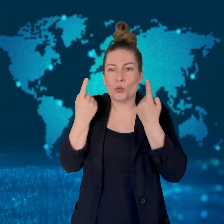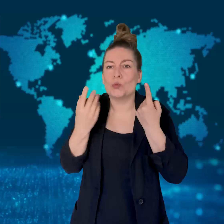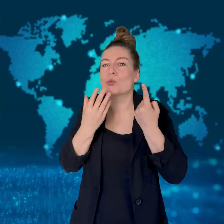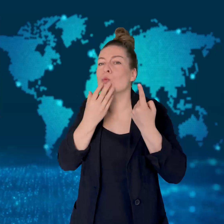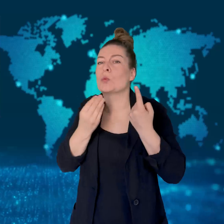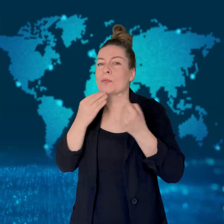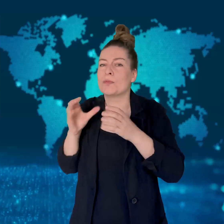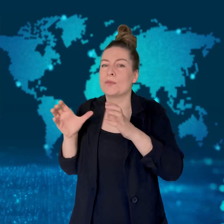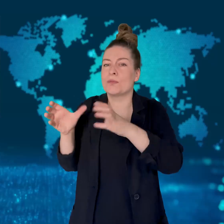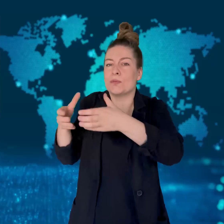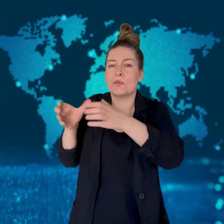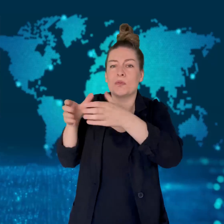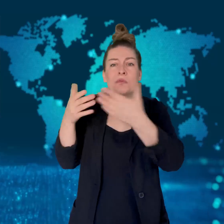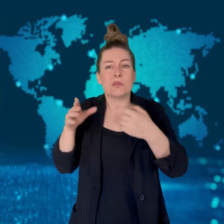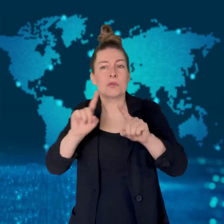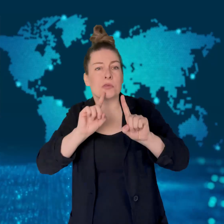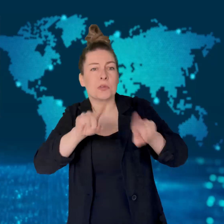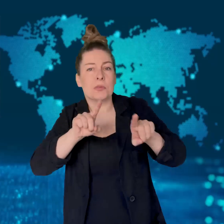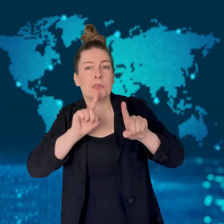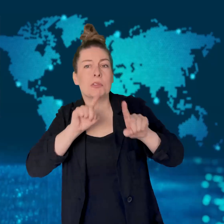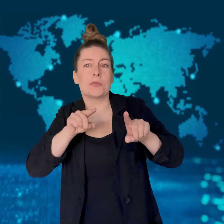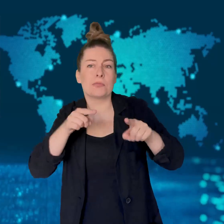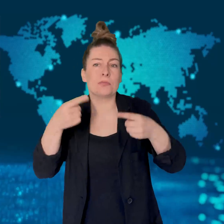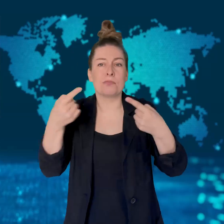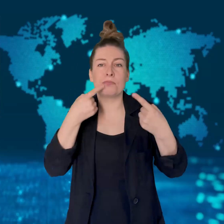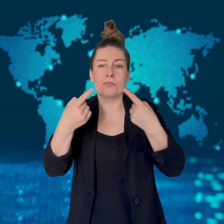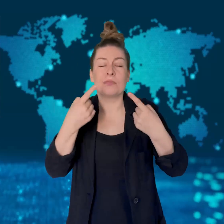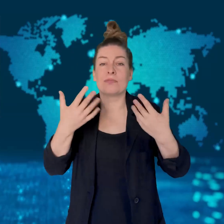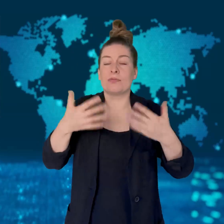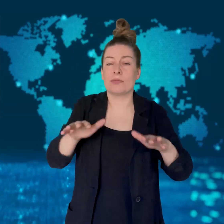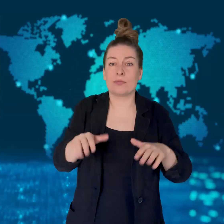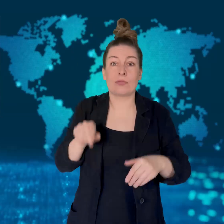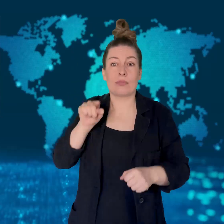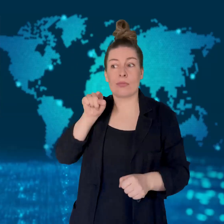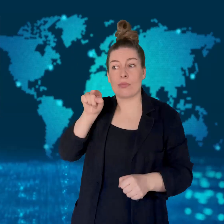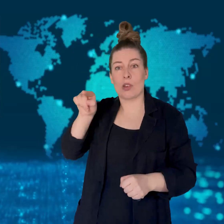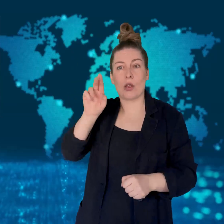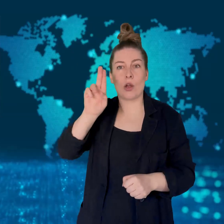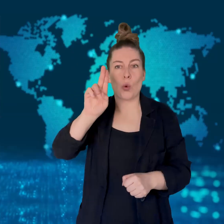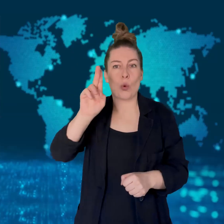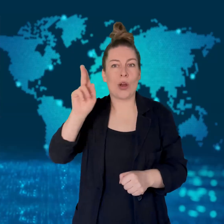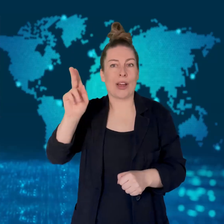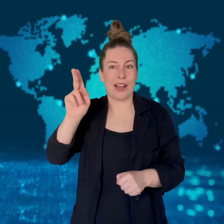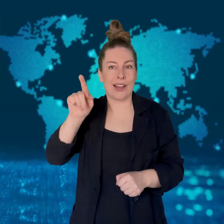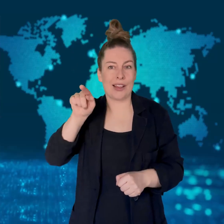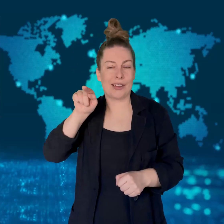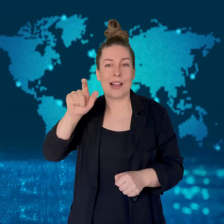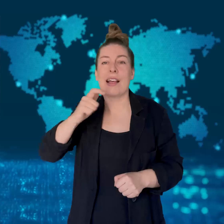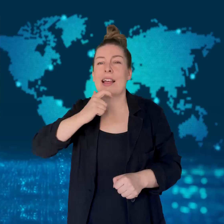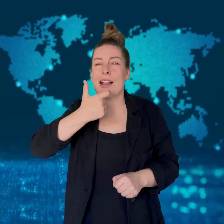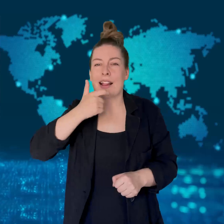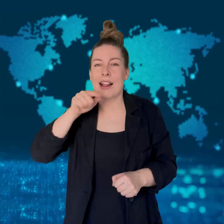Protests have been taking place in the UK since early in the war,